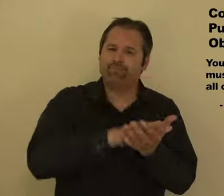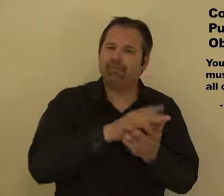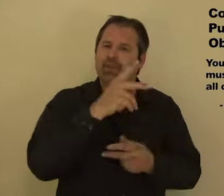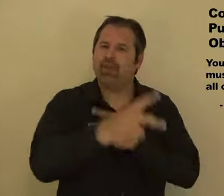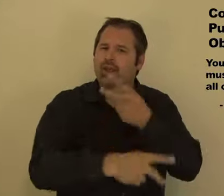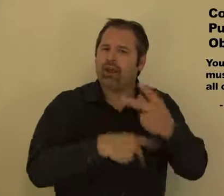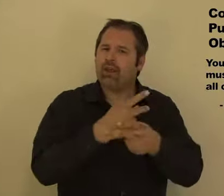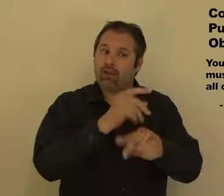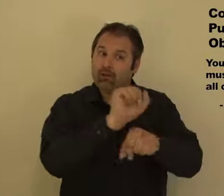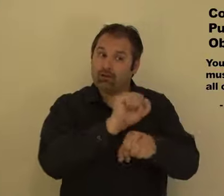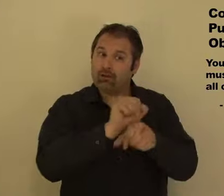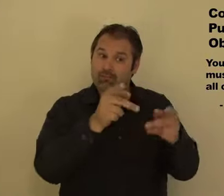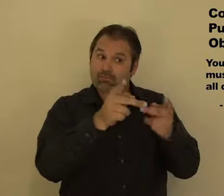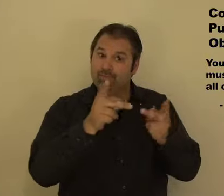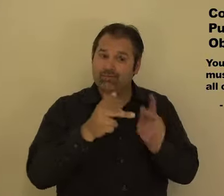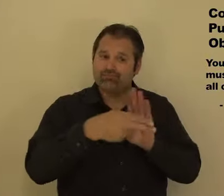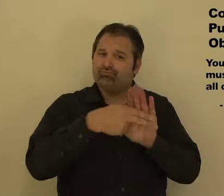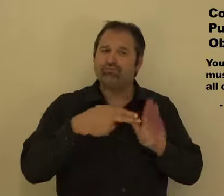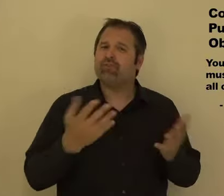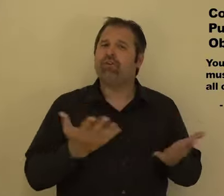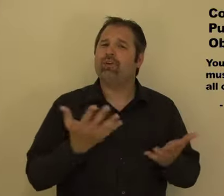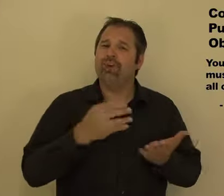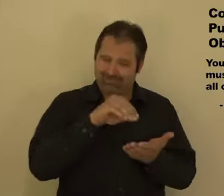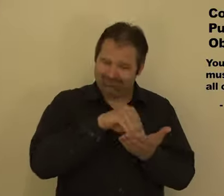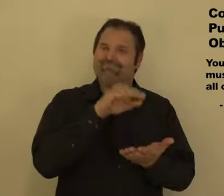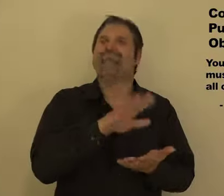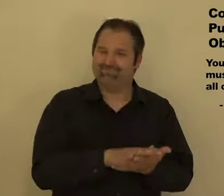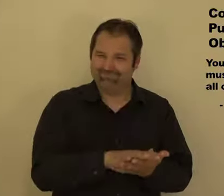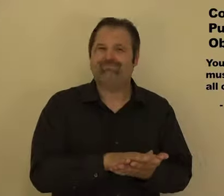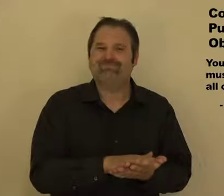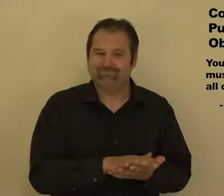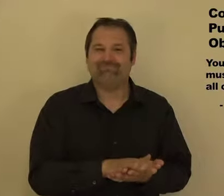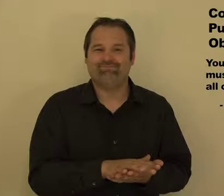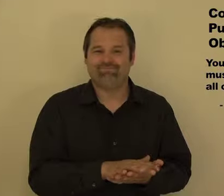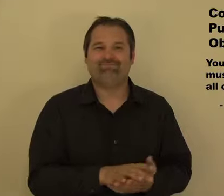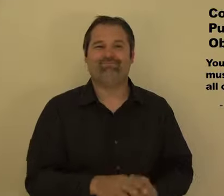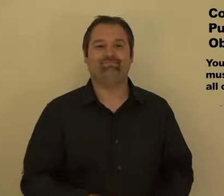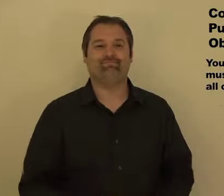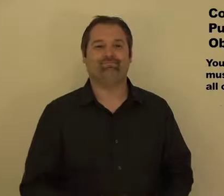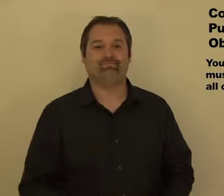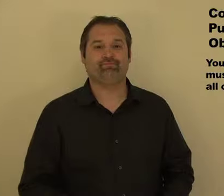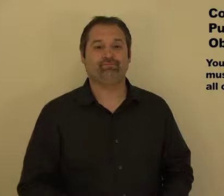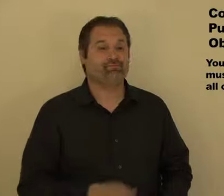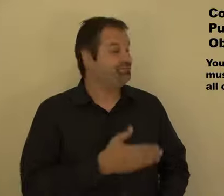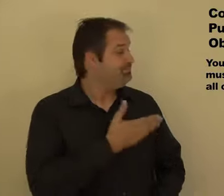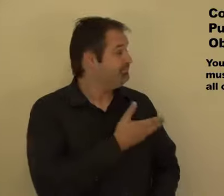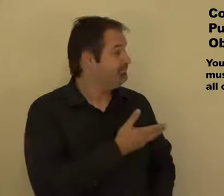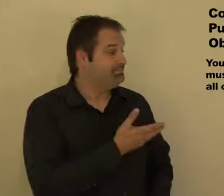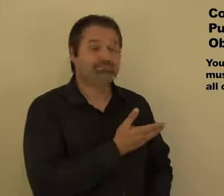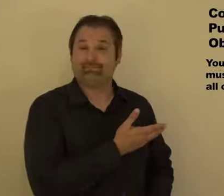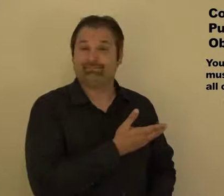Make a good impression. You achieve this through the demonstration of your communication skills,